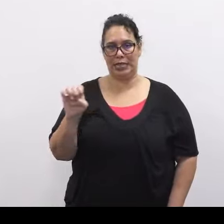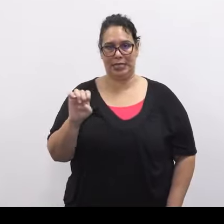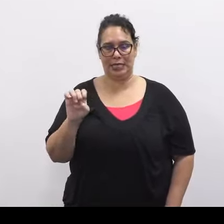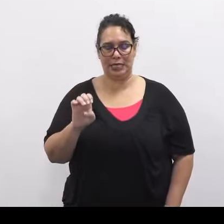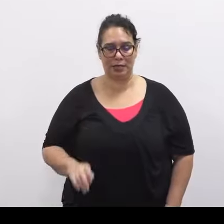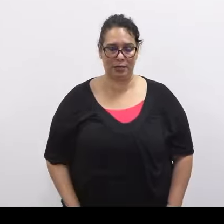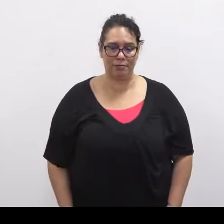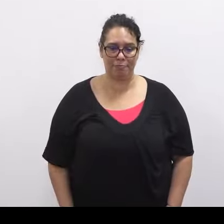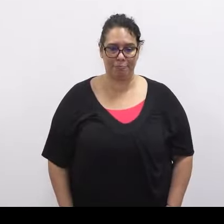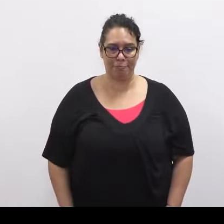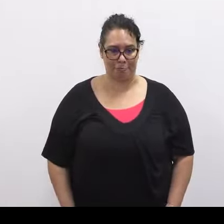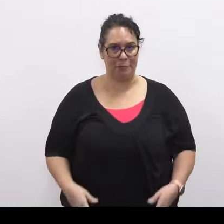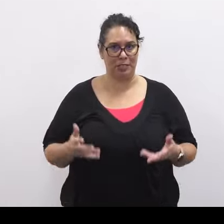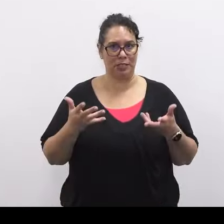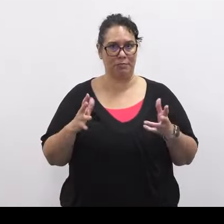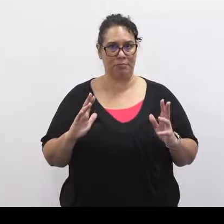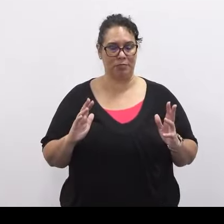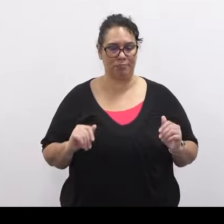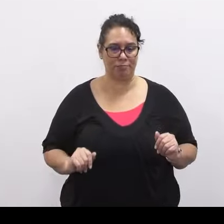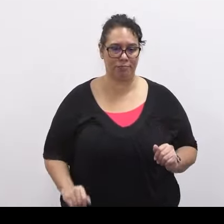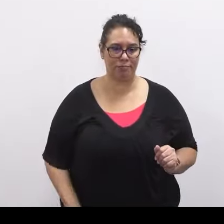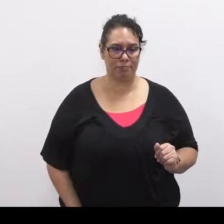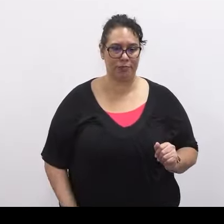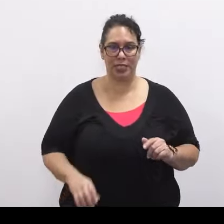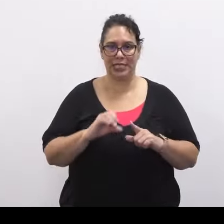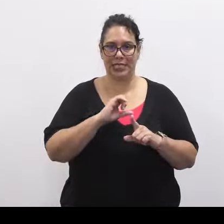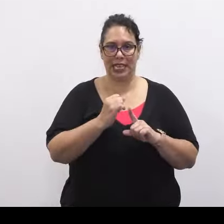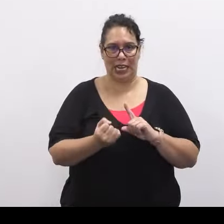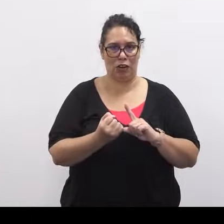And that is it for the scenario number one.